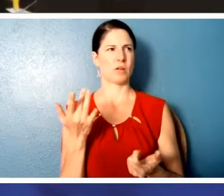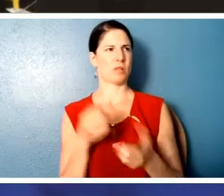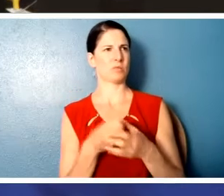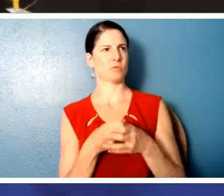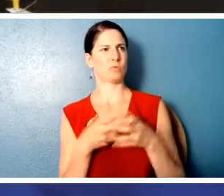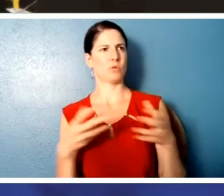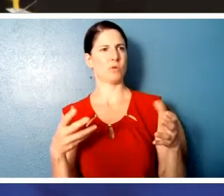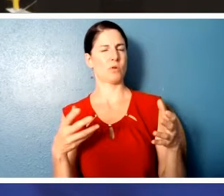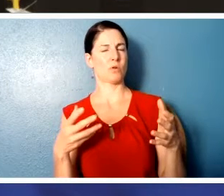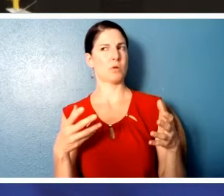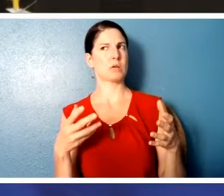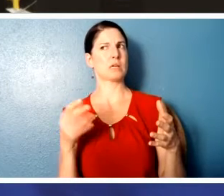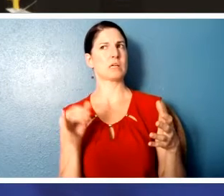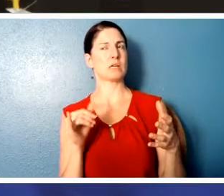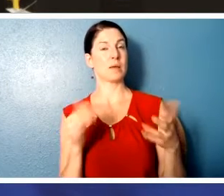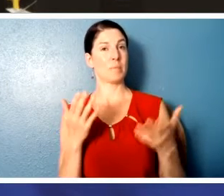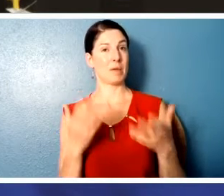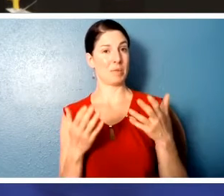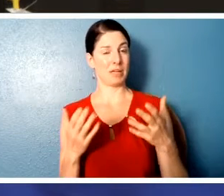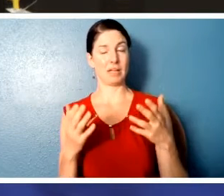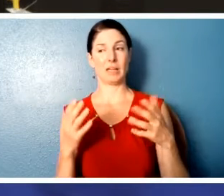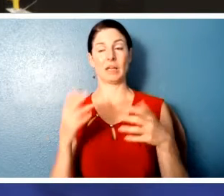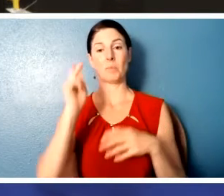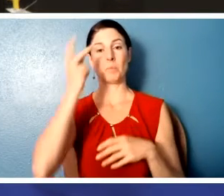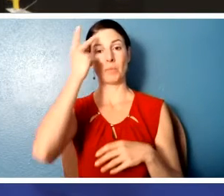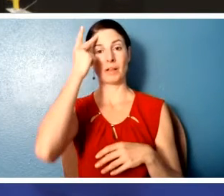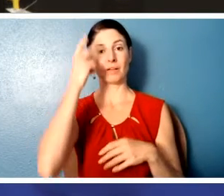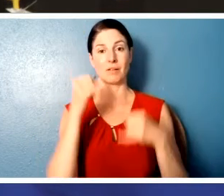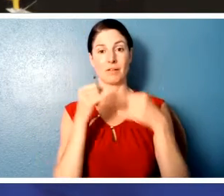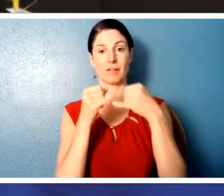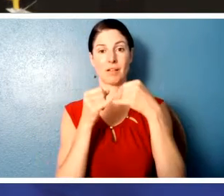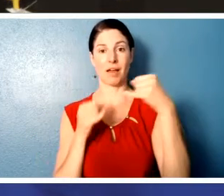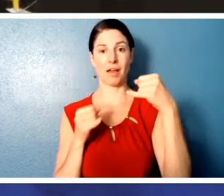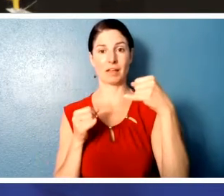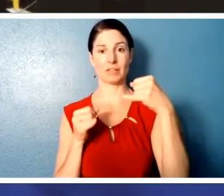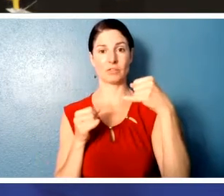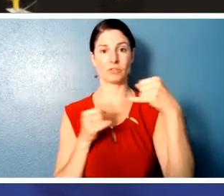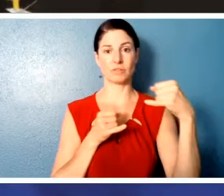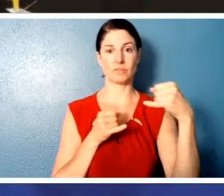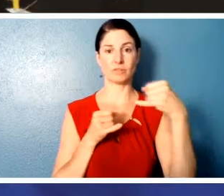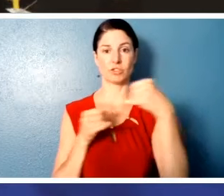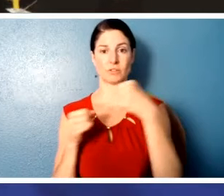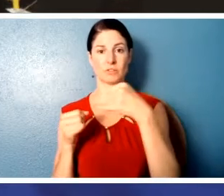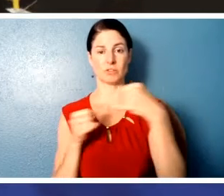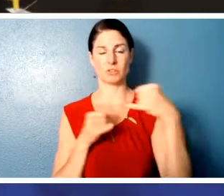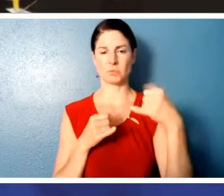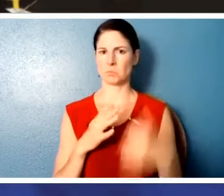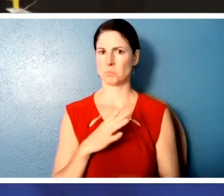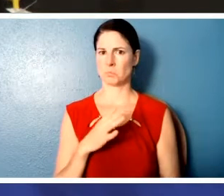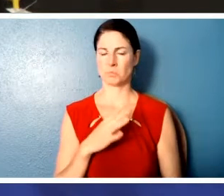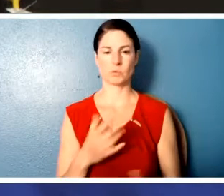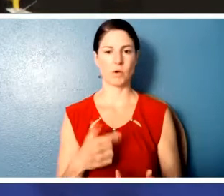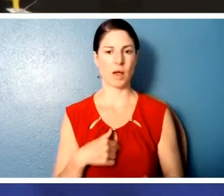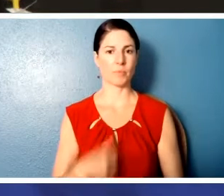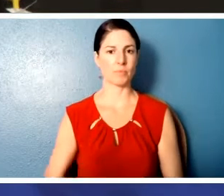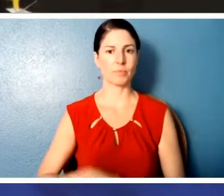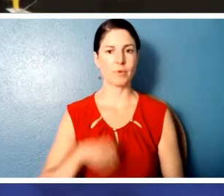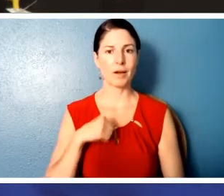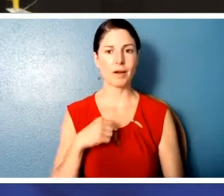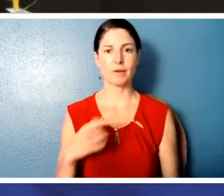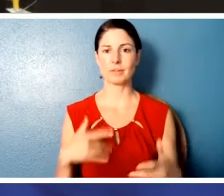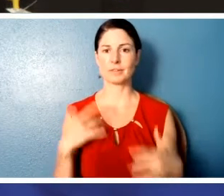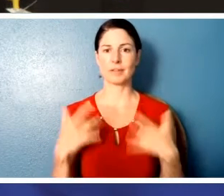SacGov: Political boundary lines so i'm just very proud and glad to be a very small part of tonight's agenda and again appreciate you.